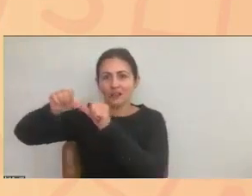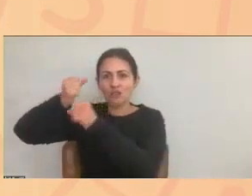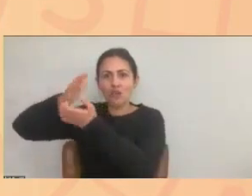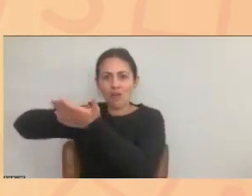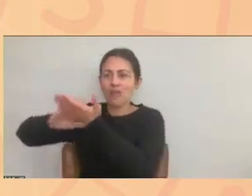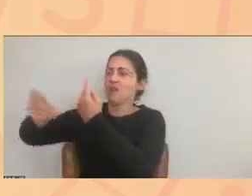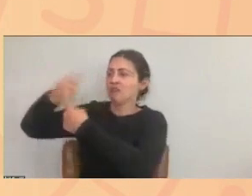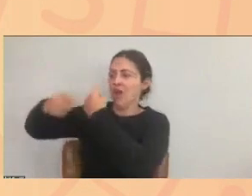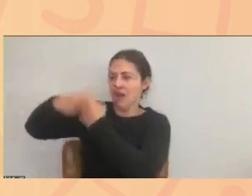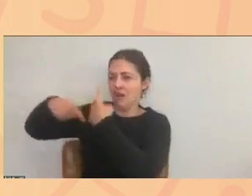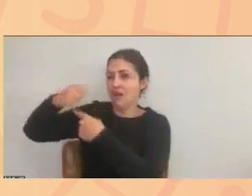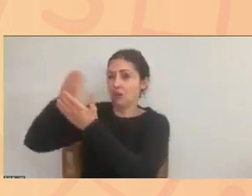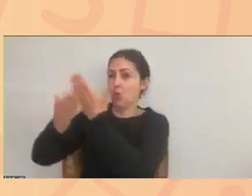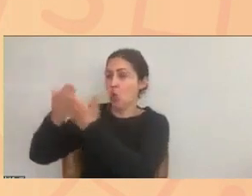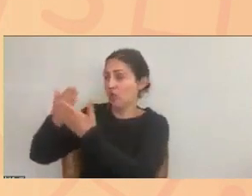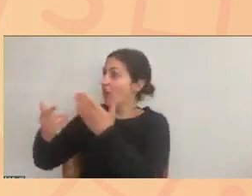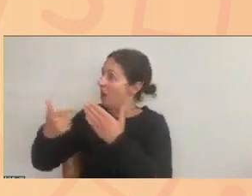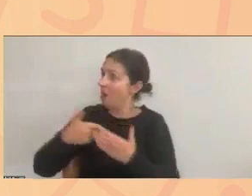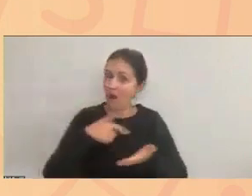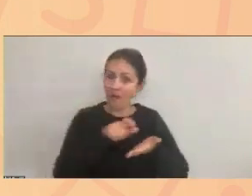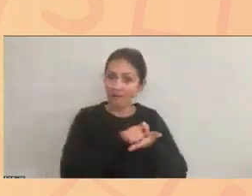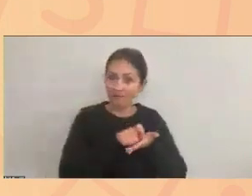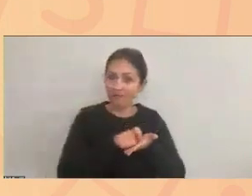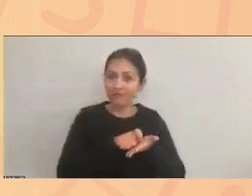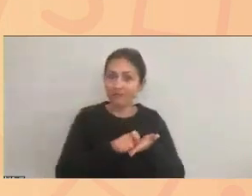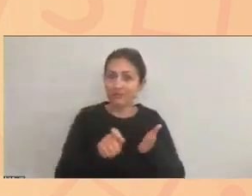So I've done a story with (UNKNOWN). I don't know if you know (UNKNOWN).